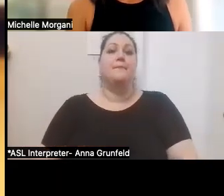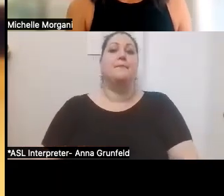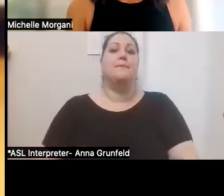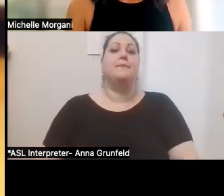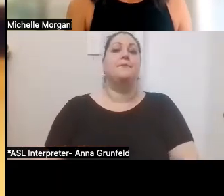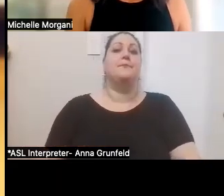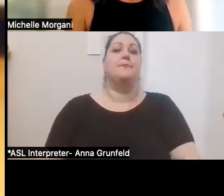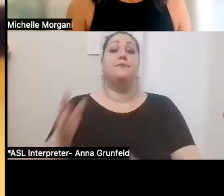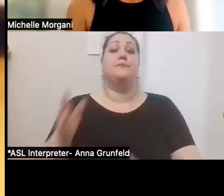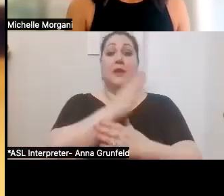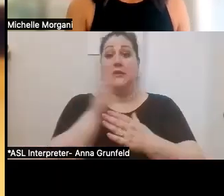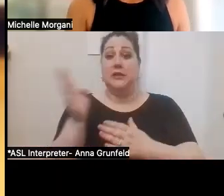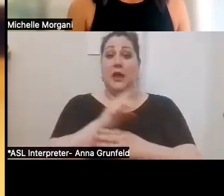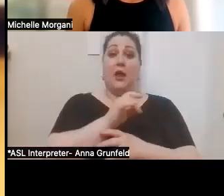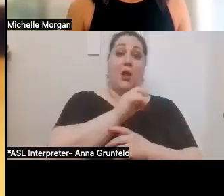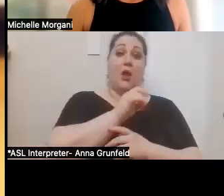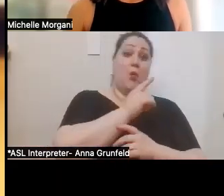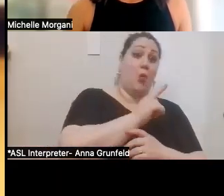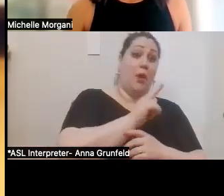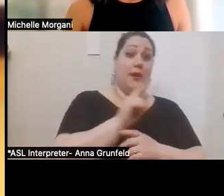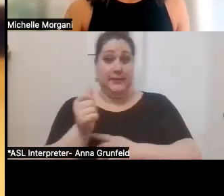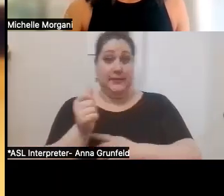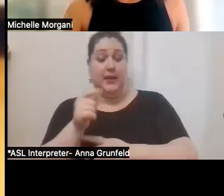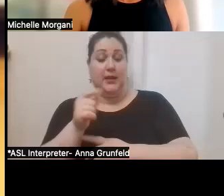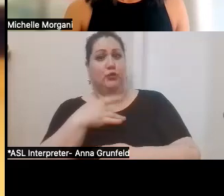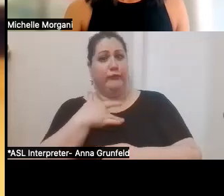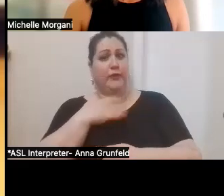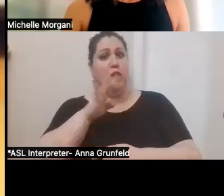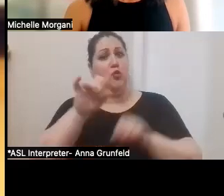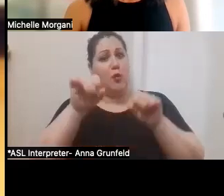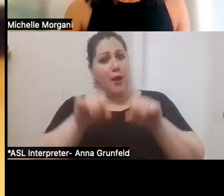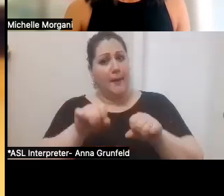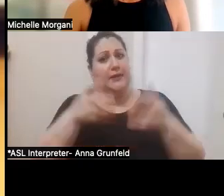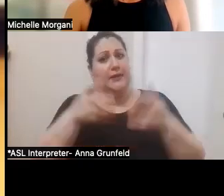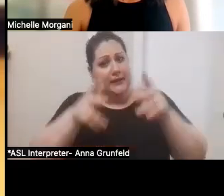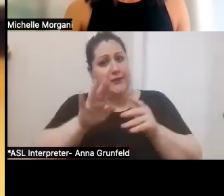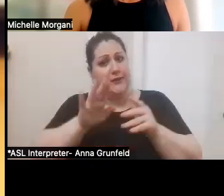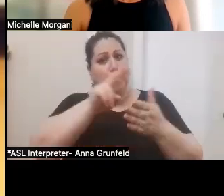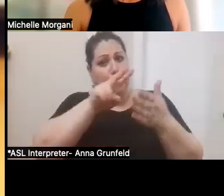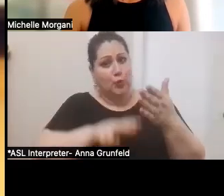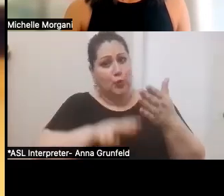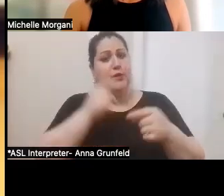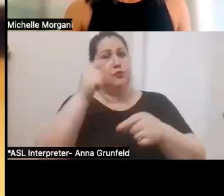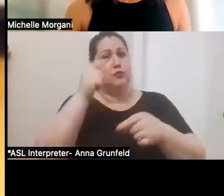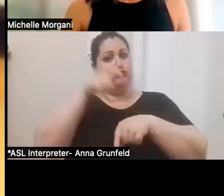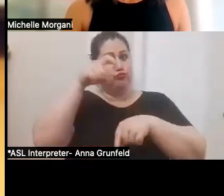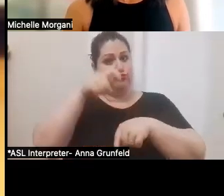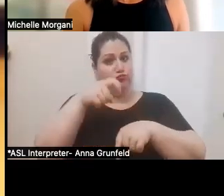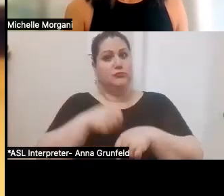ability is to complete your readings in a timely manner? Peter gives a performance score of six.